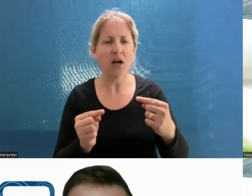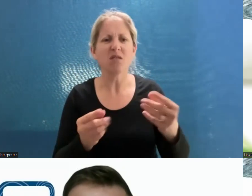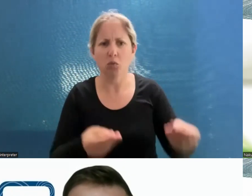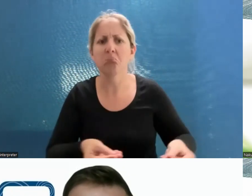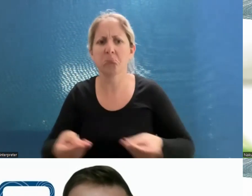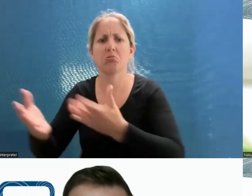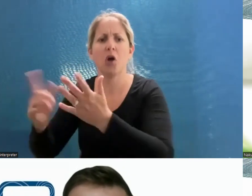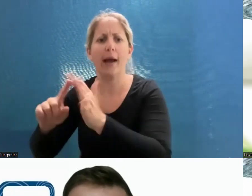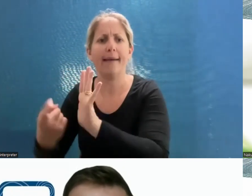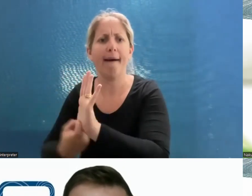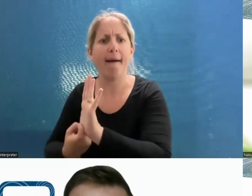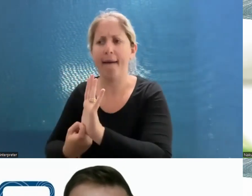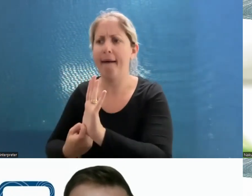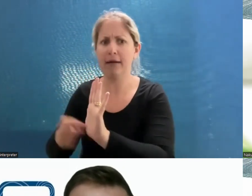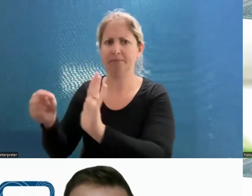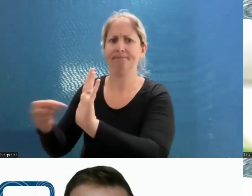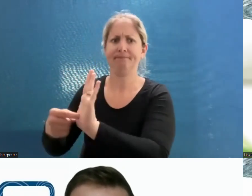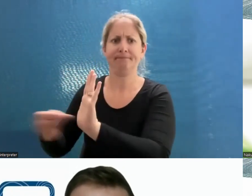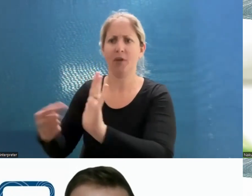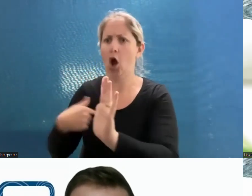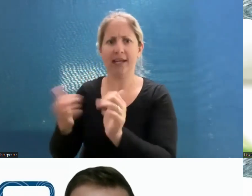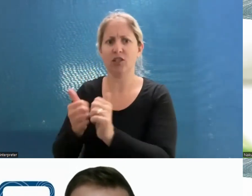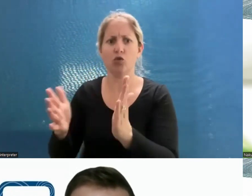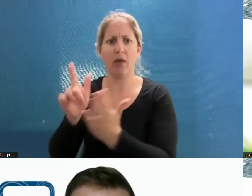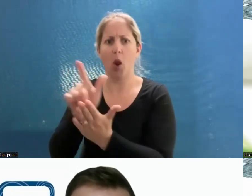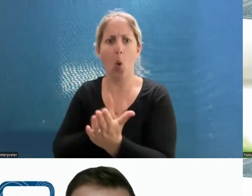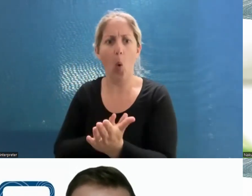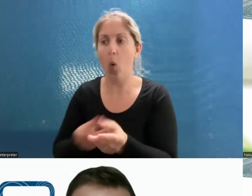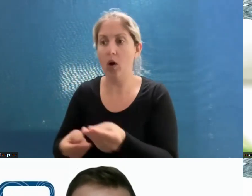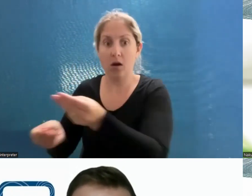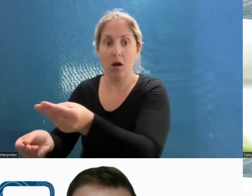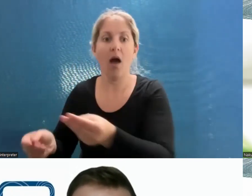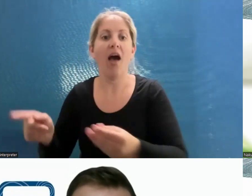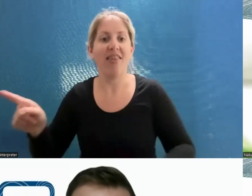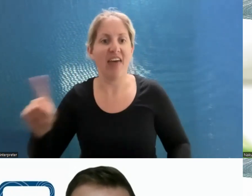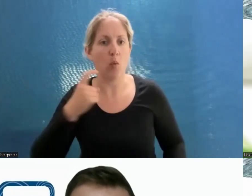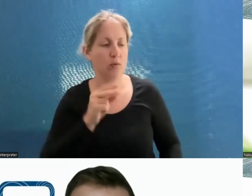and that was a concern that you had identified, that's something you would give advice about,